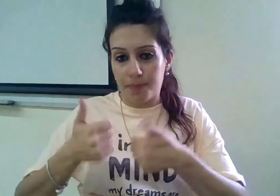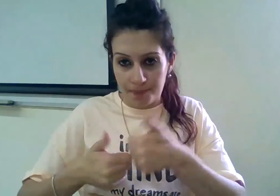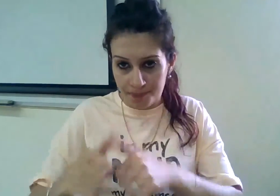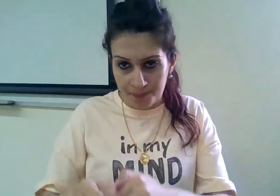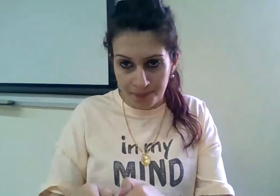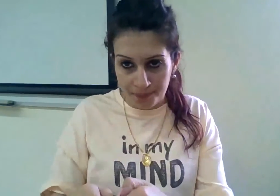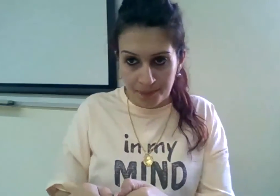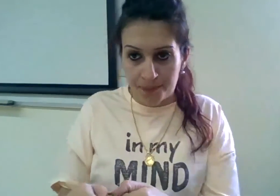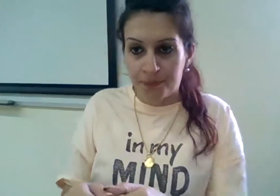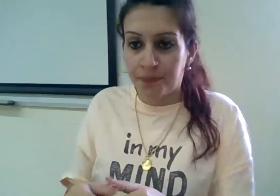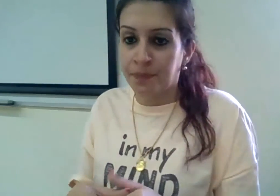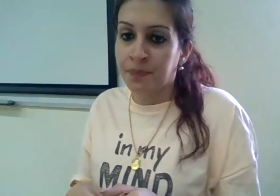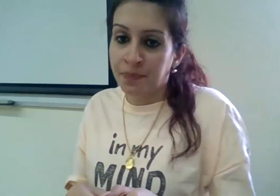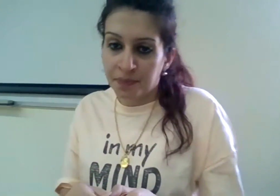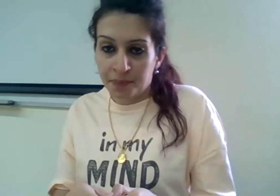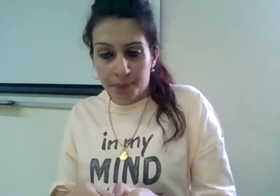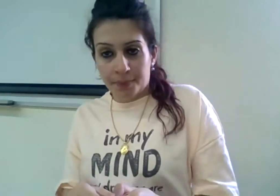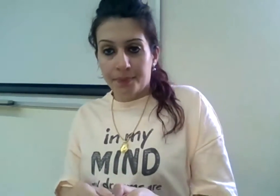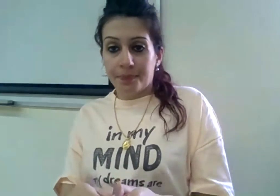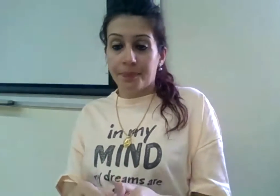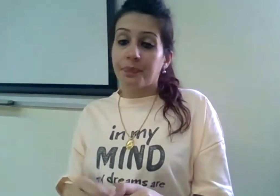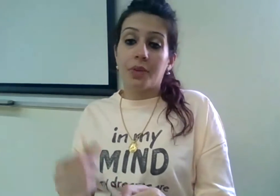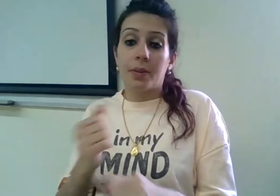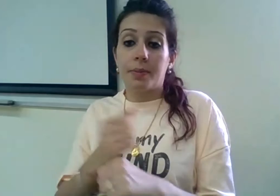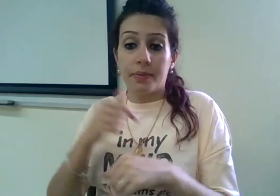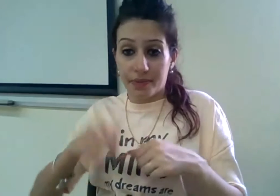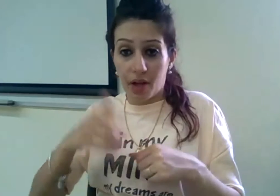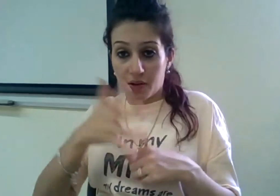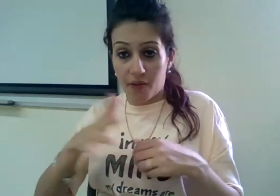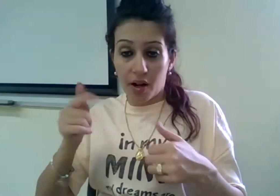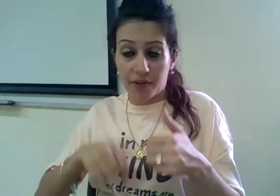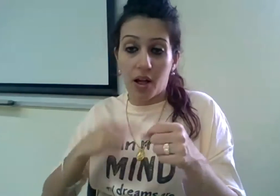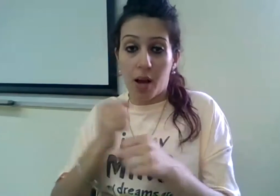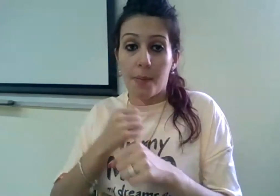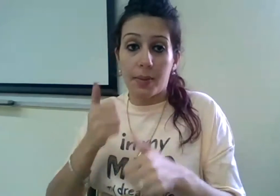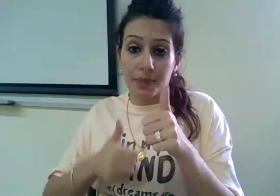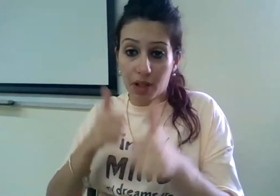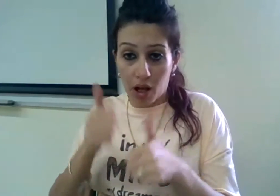similar to computer games where you have a number of lives